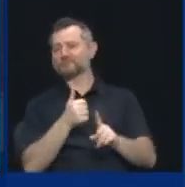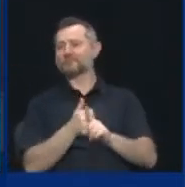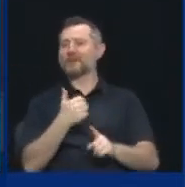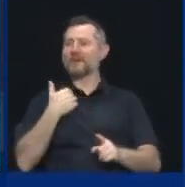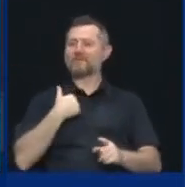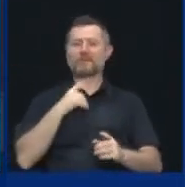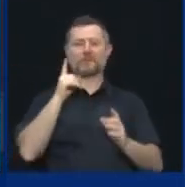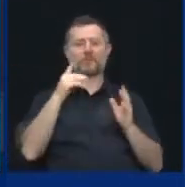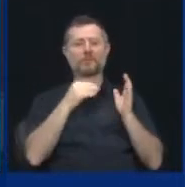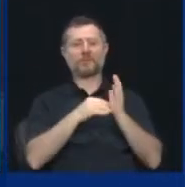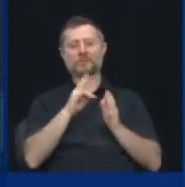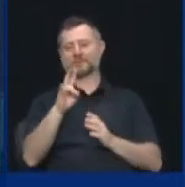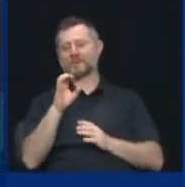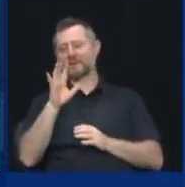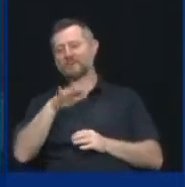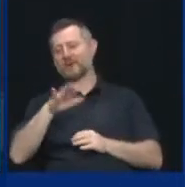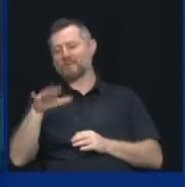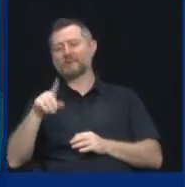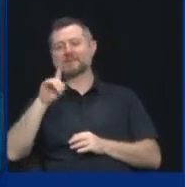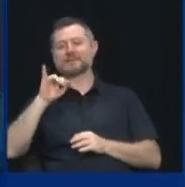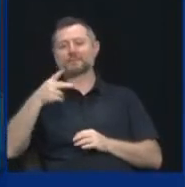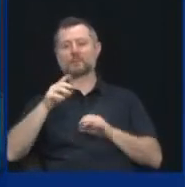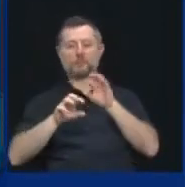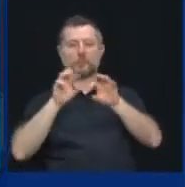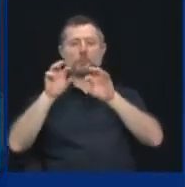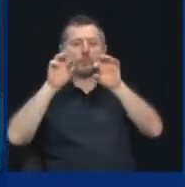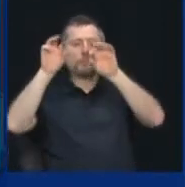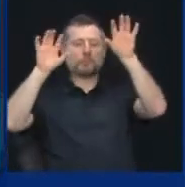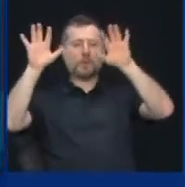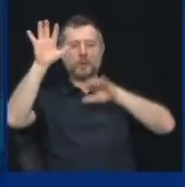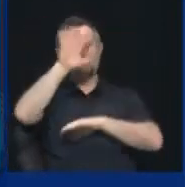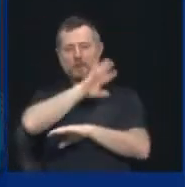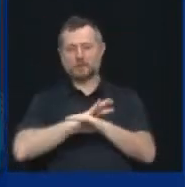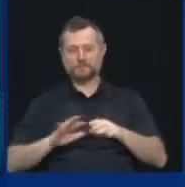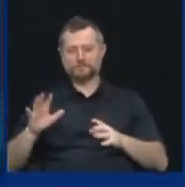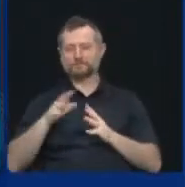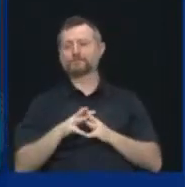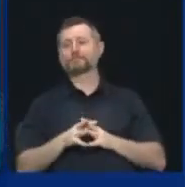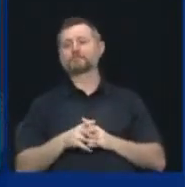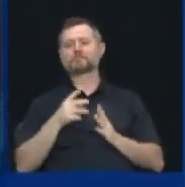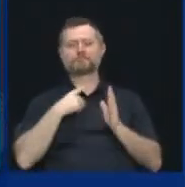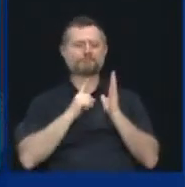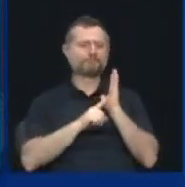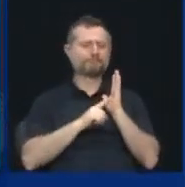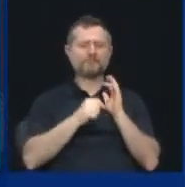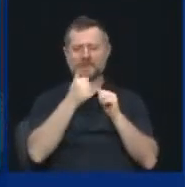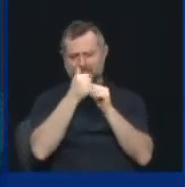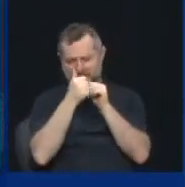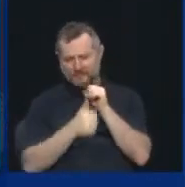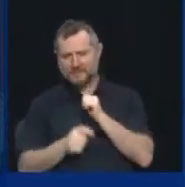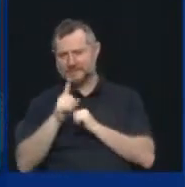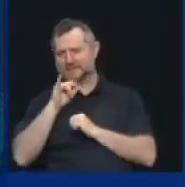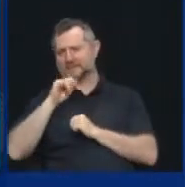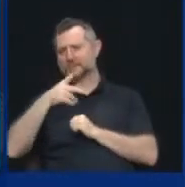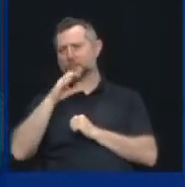WE HAVE 1700 ZIP CODES IN THE STATE NOFEW YORK.